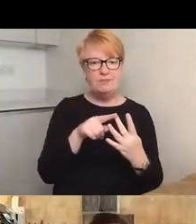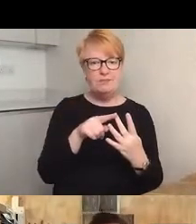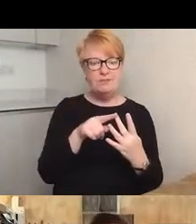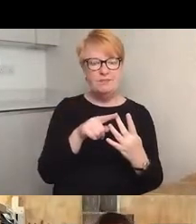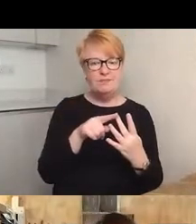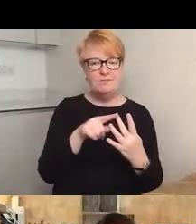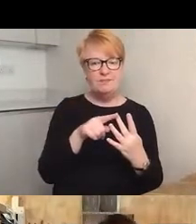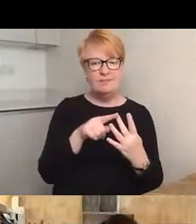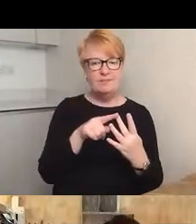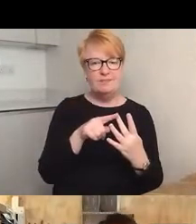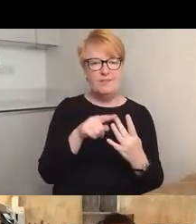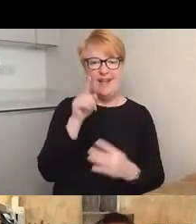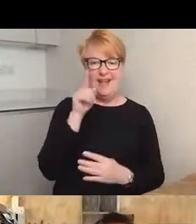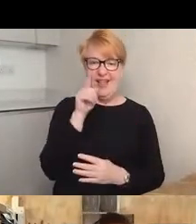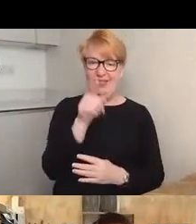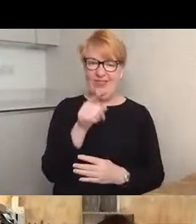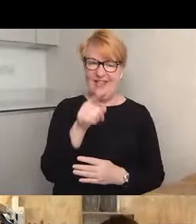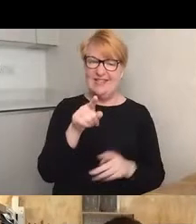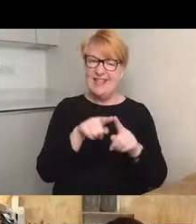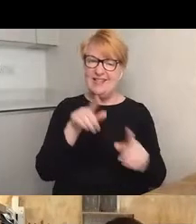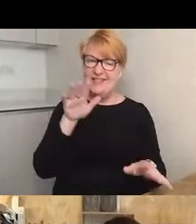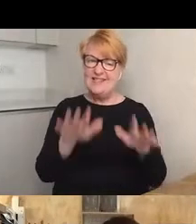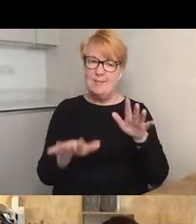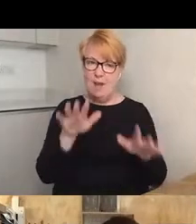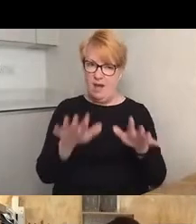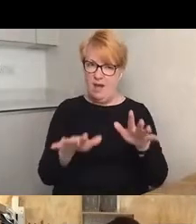this is actually a really similar project to ‘The Ground Project’.